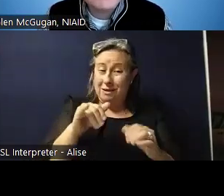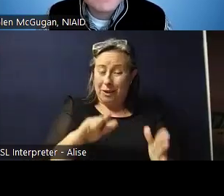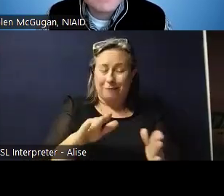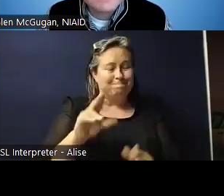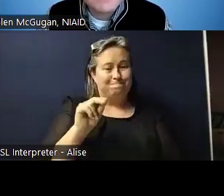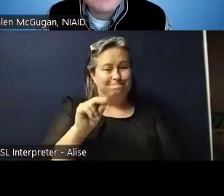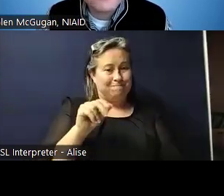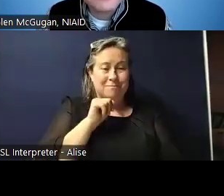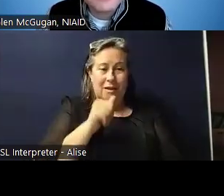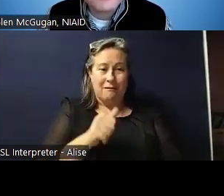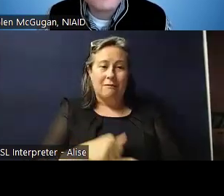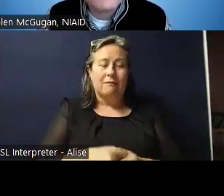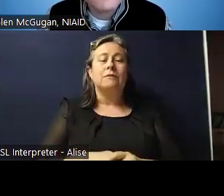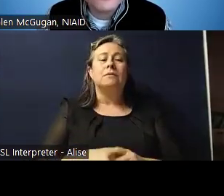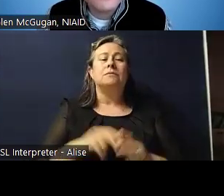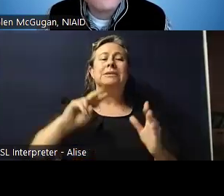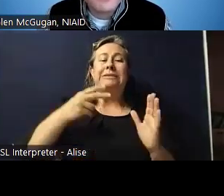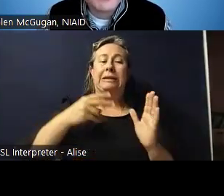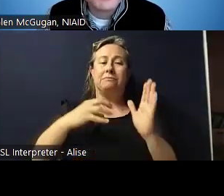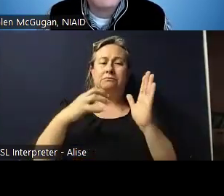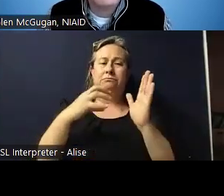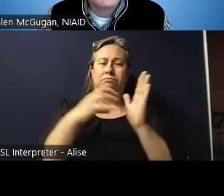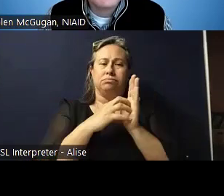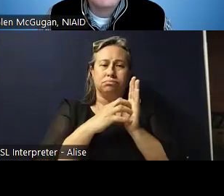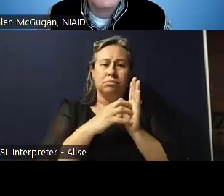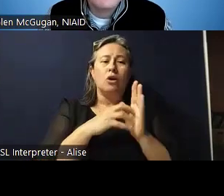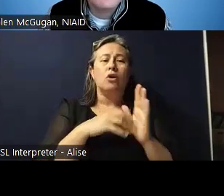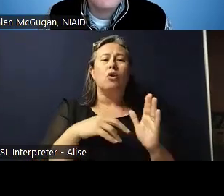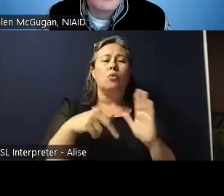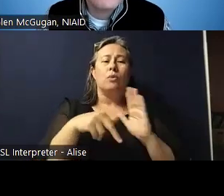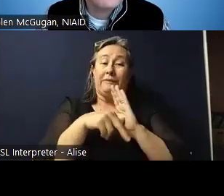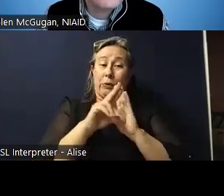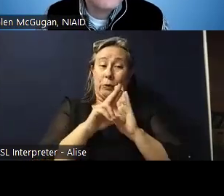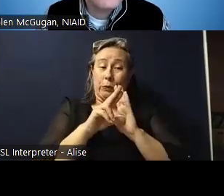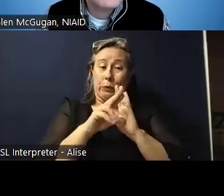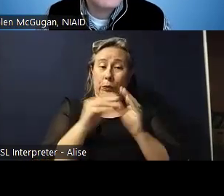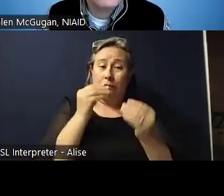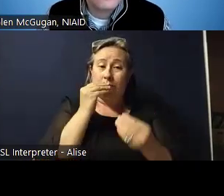And then secondly, you'll see the review information. So this is relevant for you as you